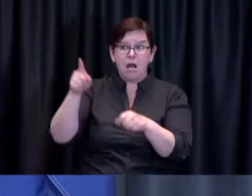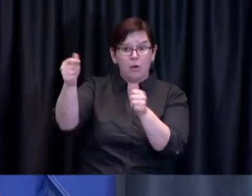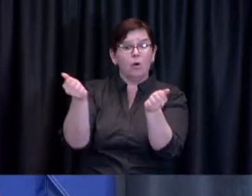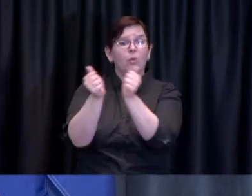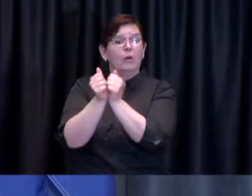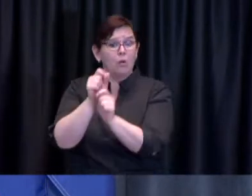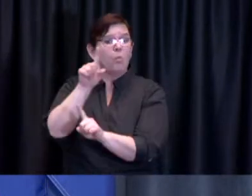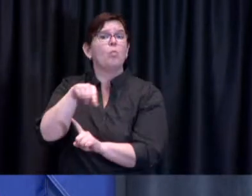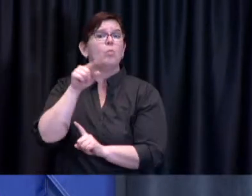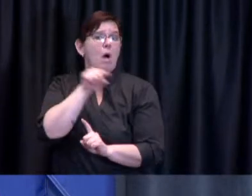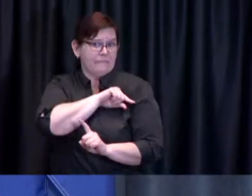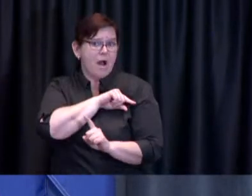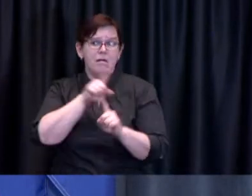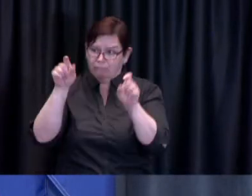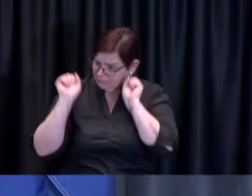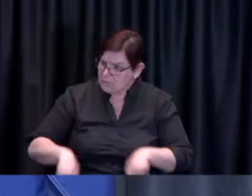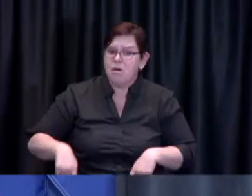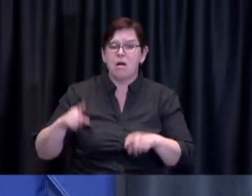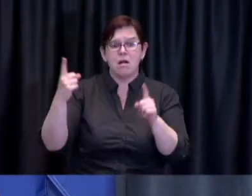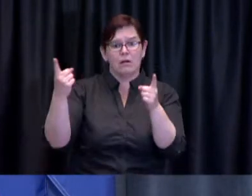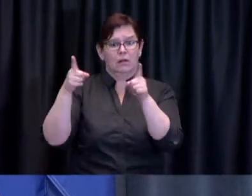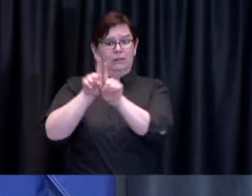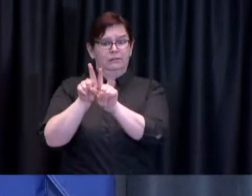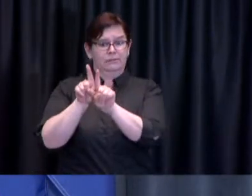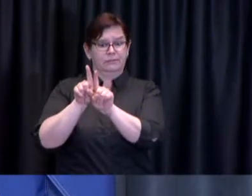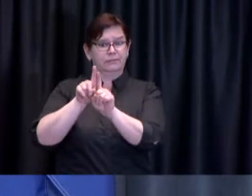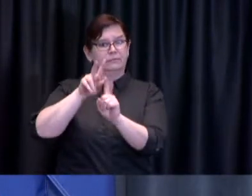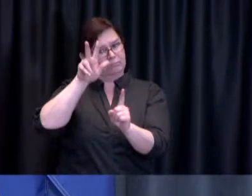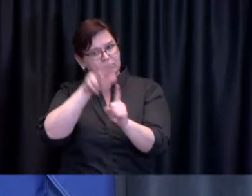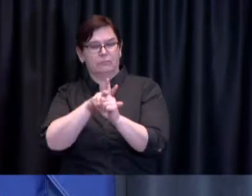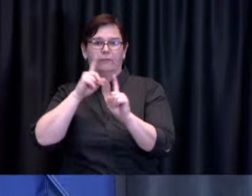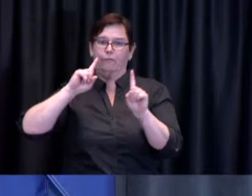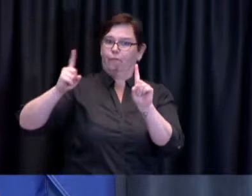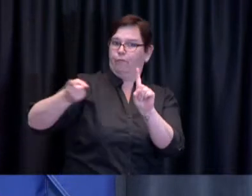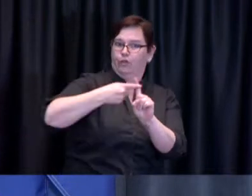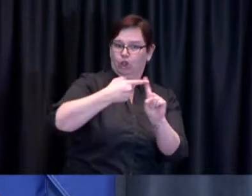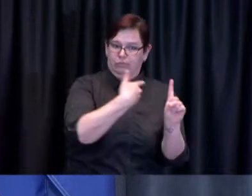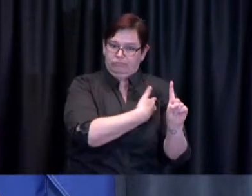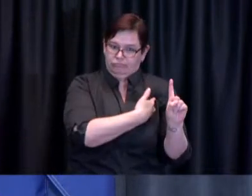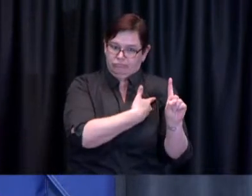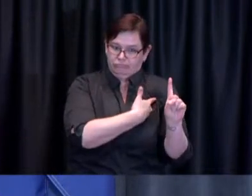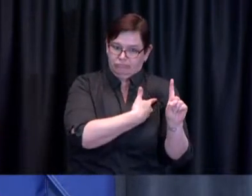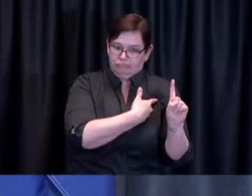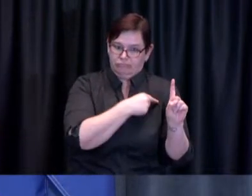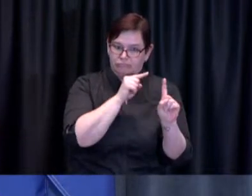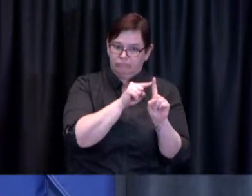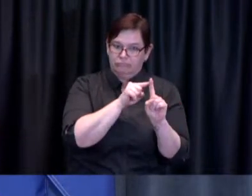dose of the Pfizer vaccine at mass immunization clinics beginning the week of May 31st